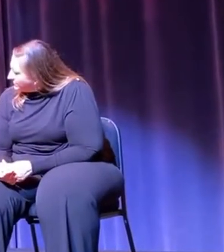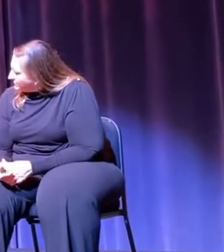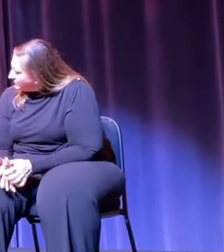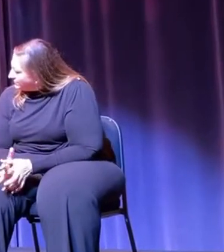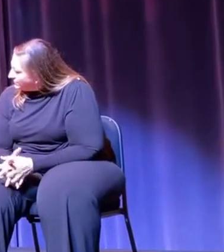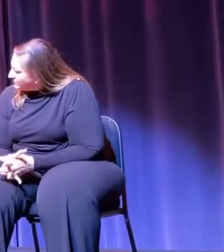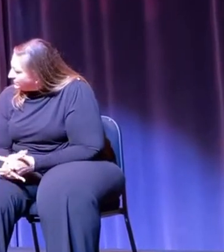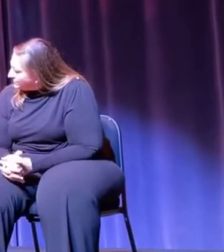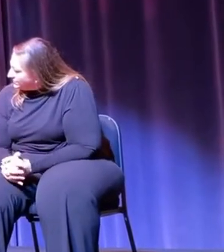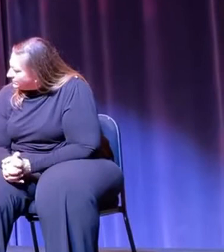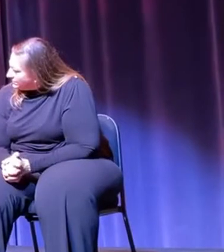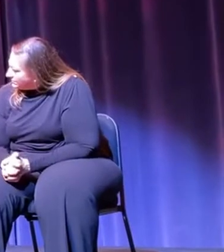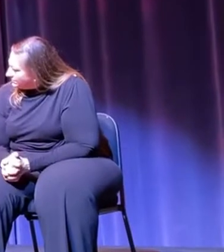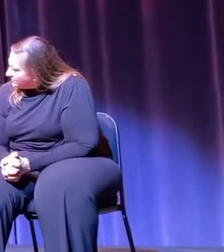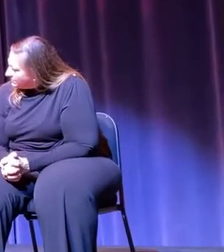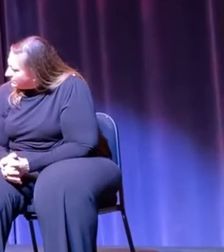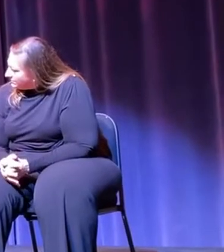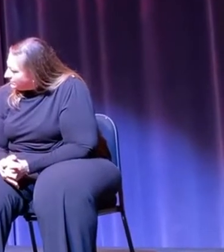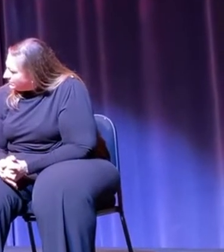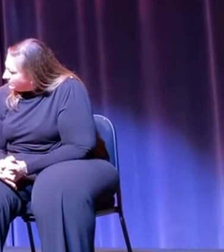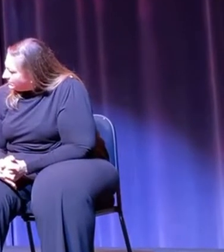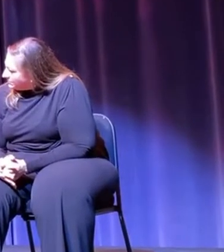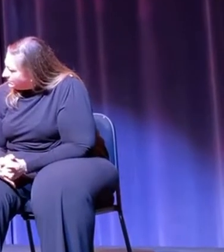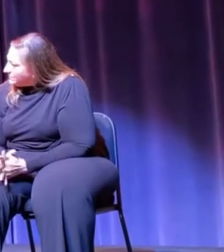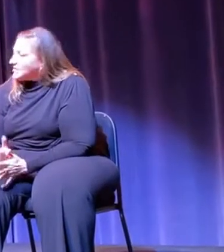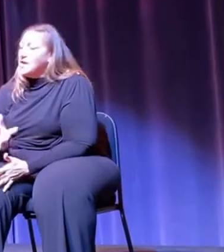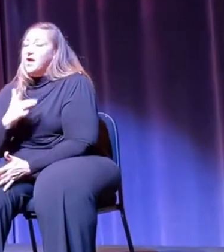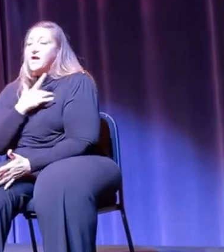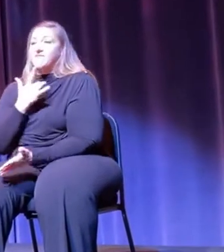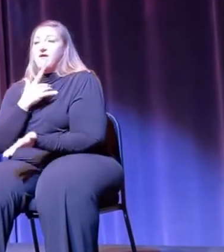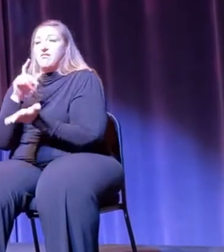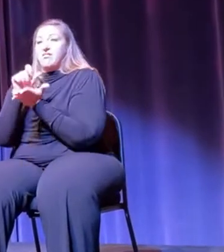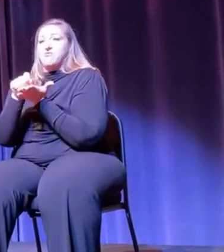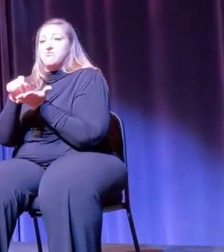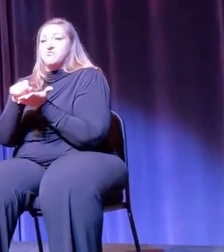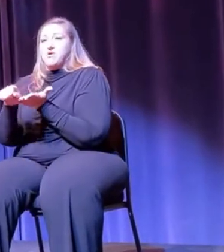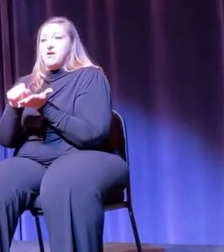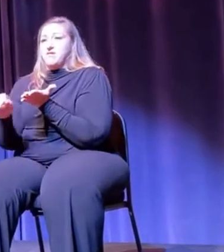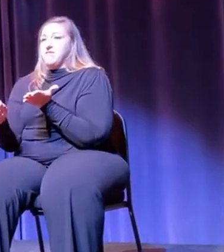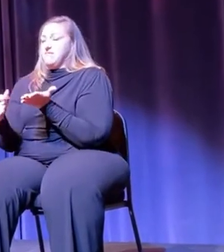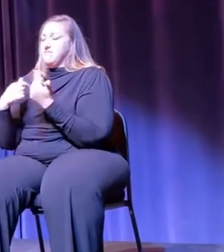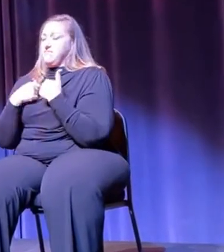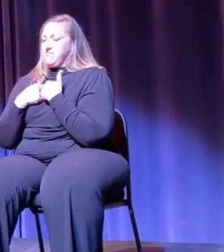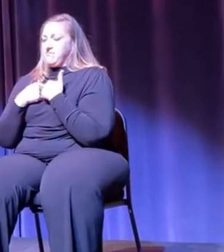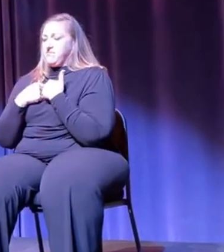So I feel like a lot of the writing I came across as a younger person